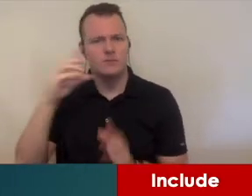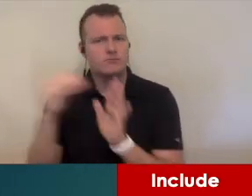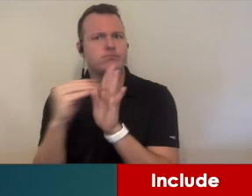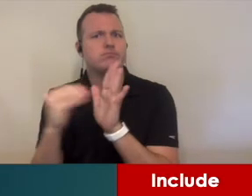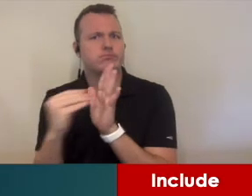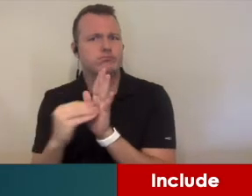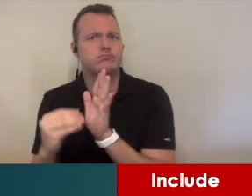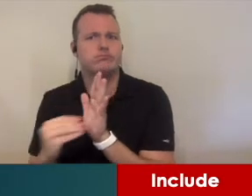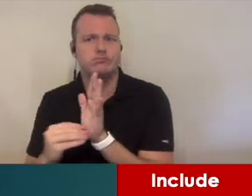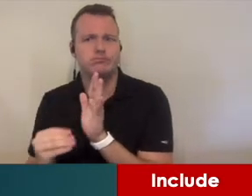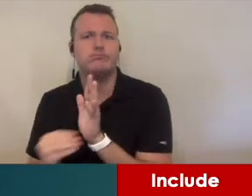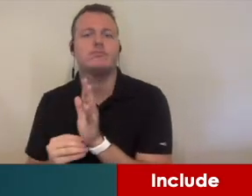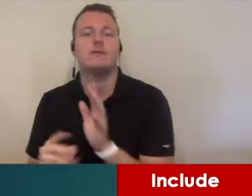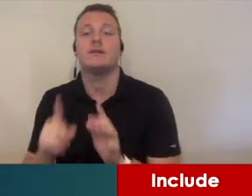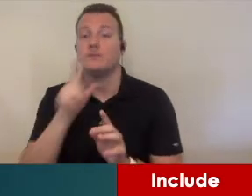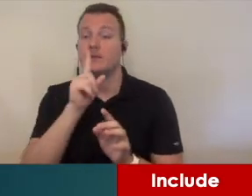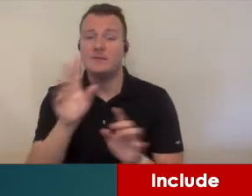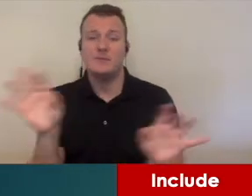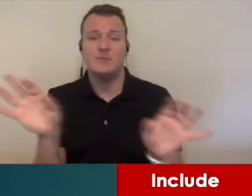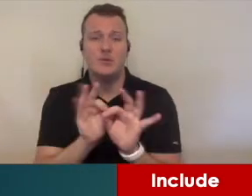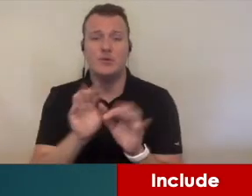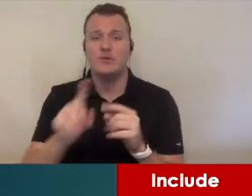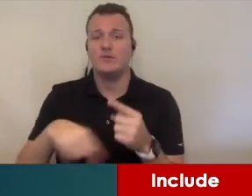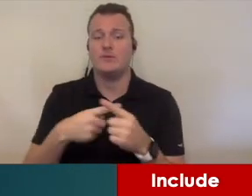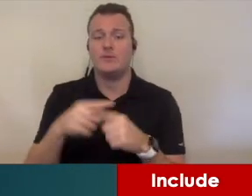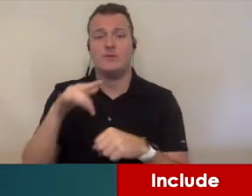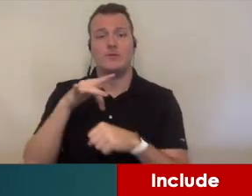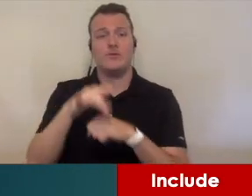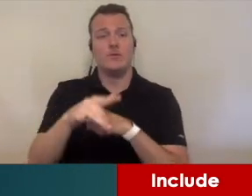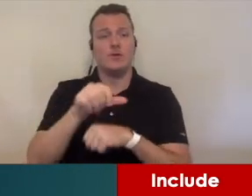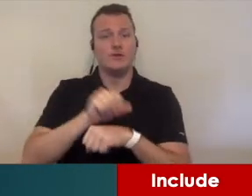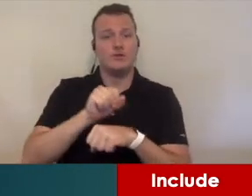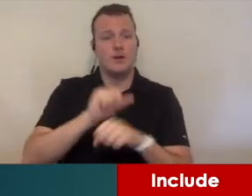there, and especially when you're an early career professional, I think it's